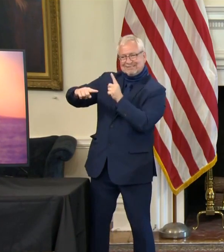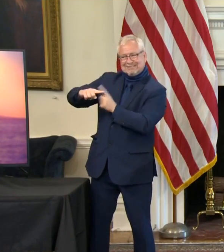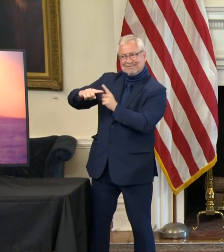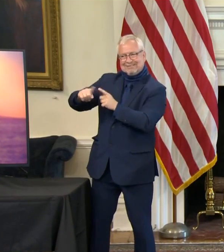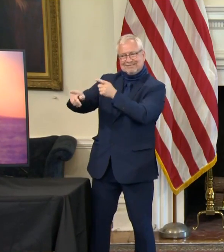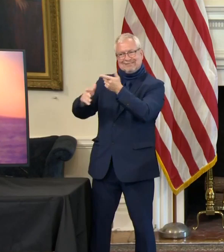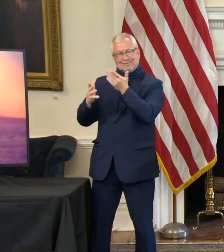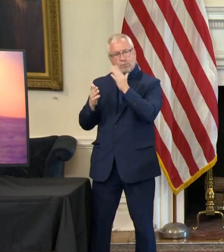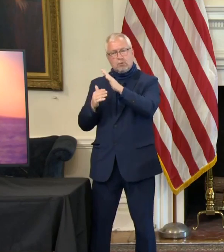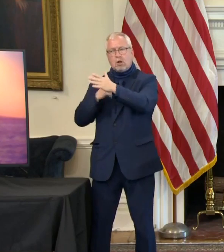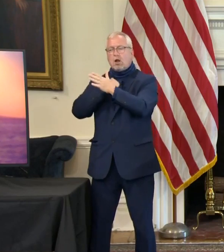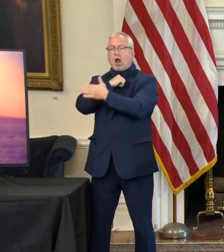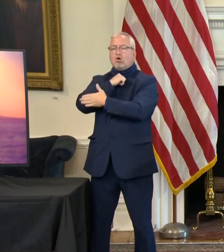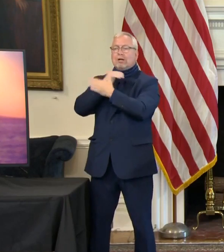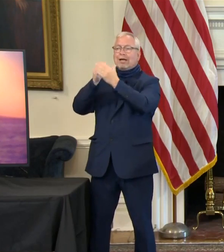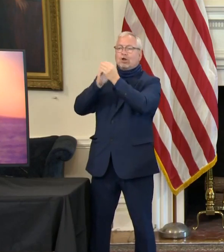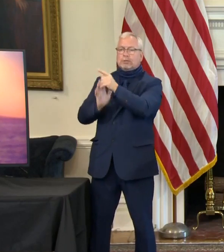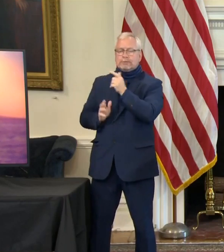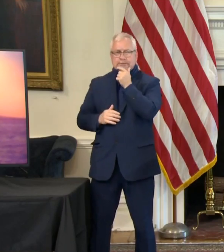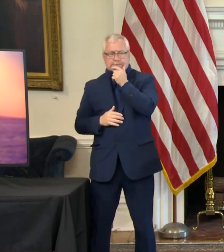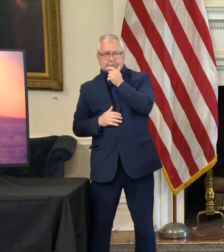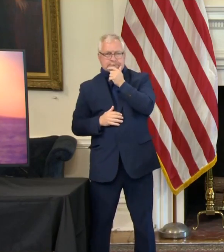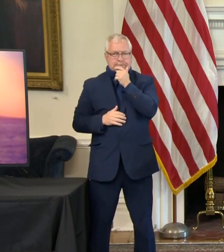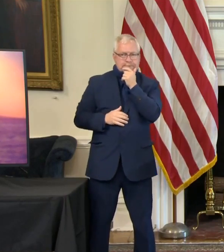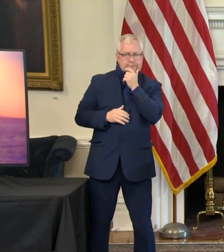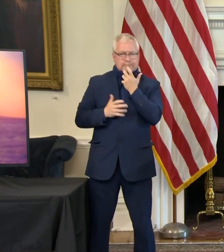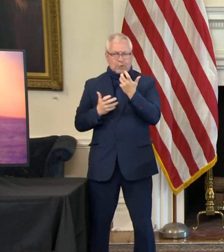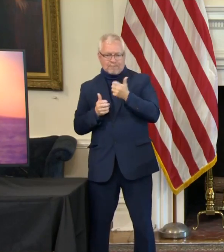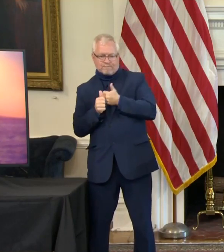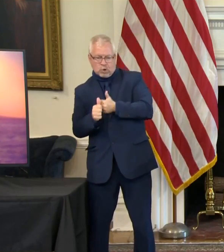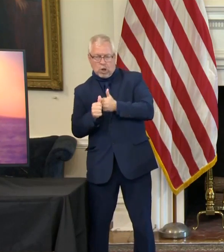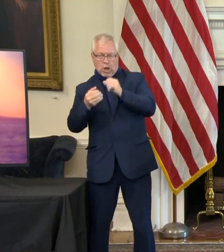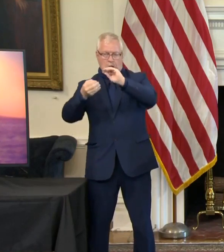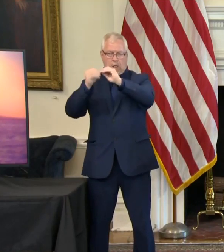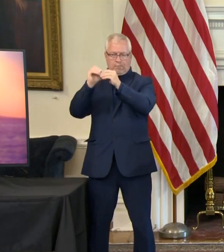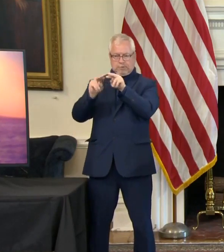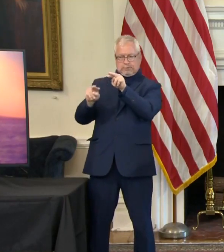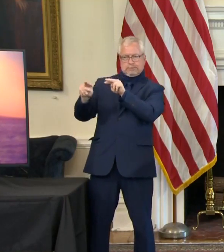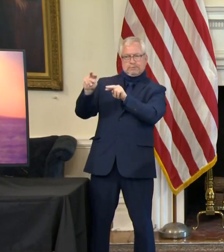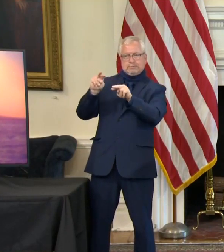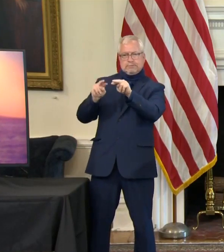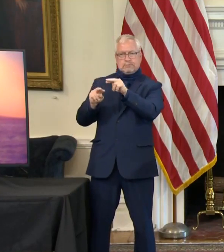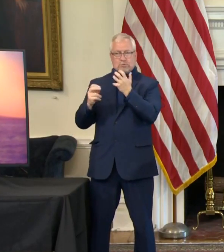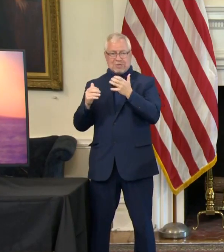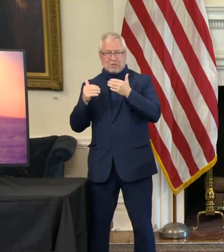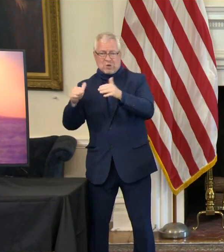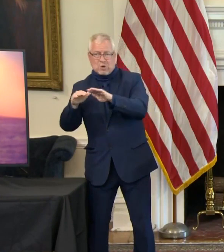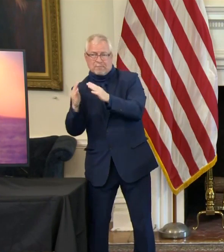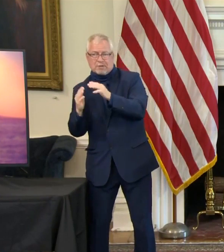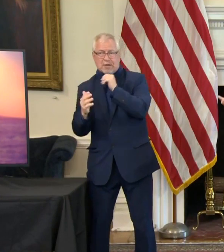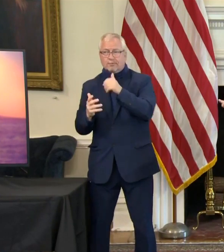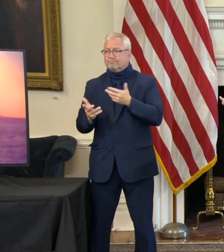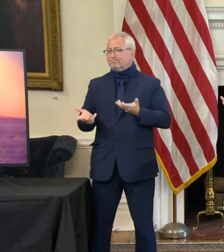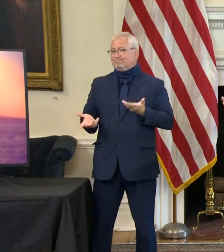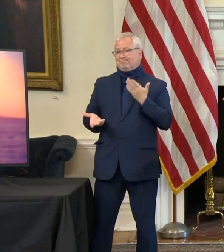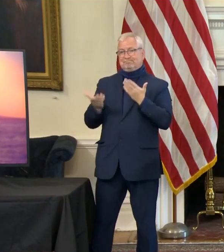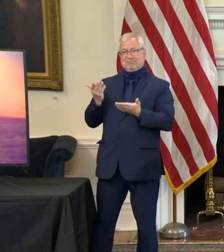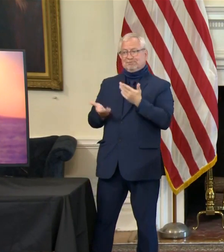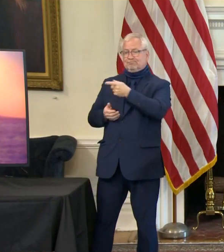SO I’M HOPEFUL THAT HE WILL COME OF THE COUNTY EXECUTIVE WILL LISTEN TO ALL OF THE BEST ADVICE, FOLLOW THE NUBBERS AND MAKE DECISIONS THAT ARE RIGHT FOR HIS COUNTY.